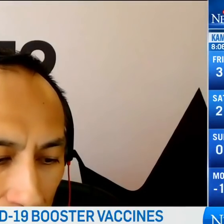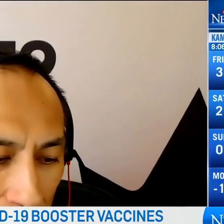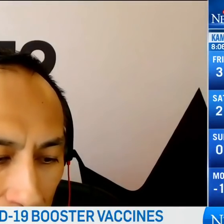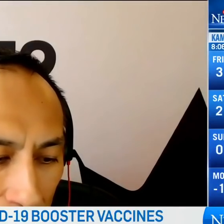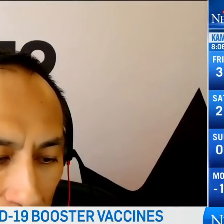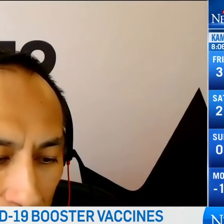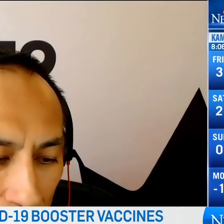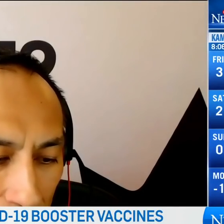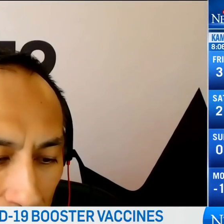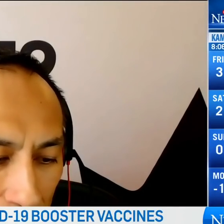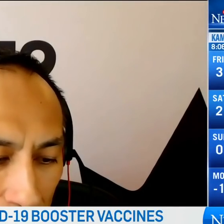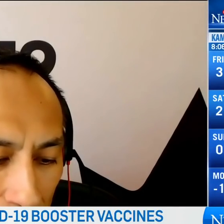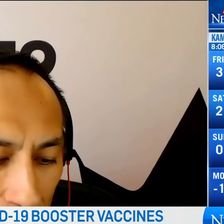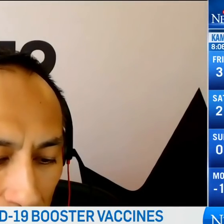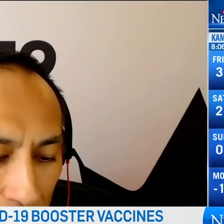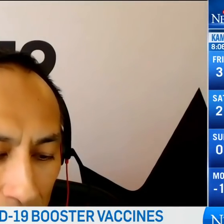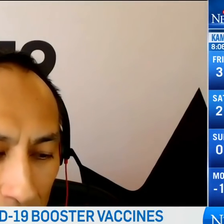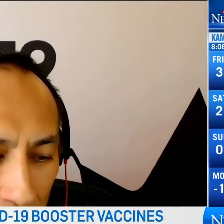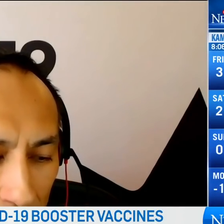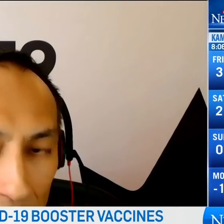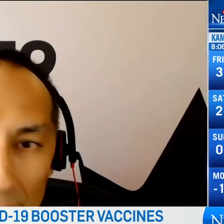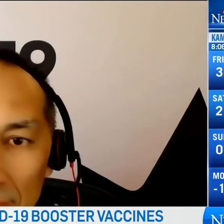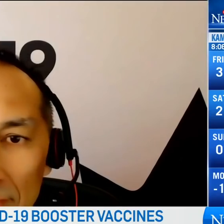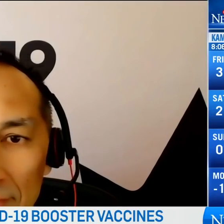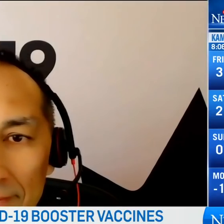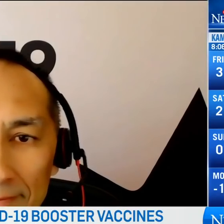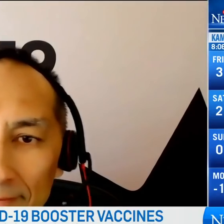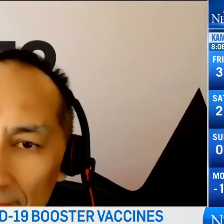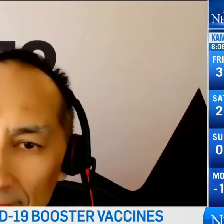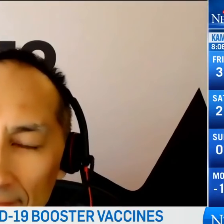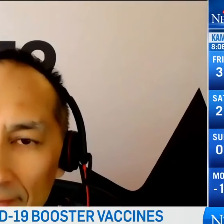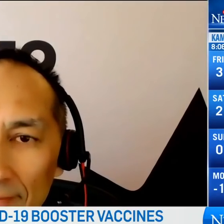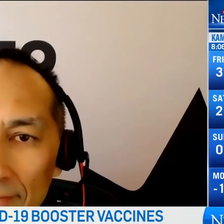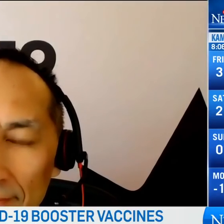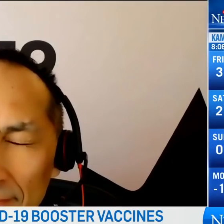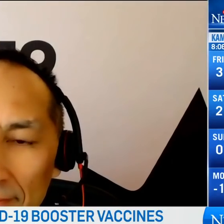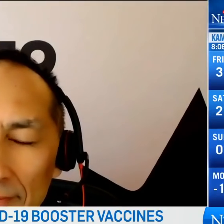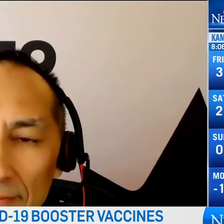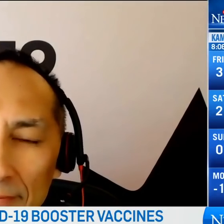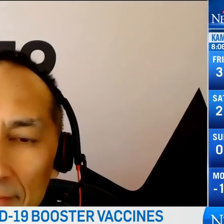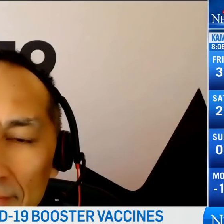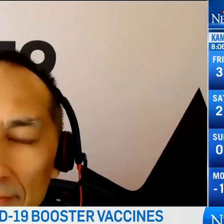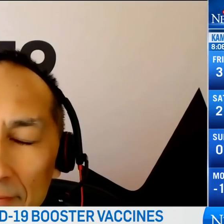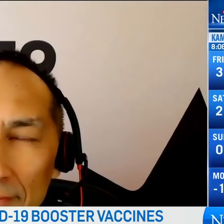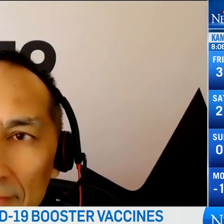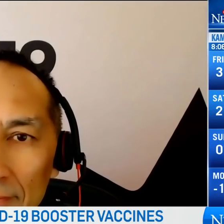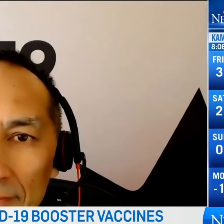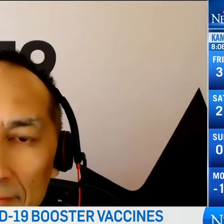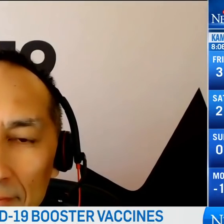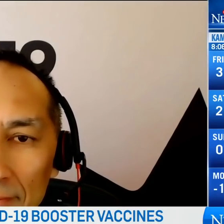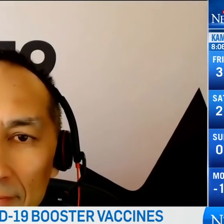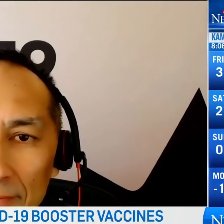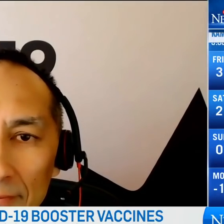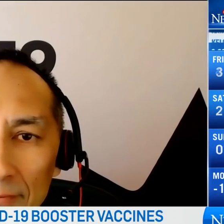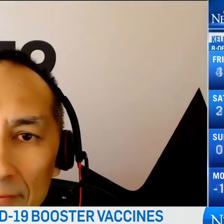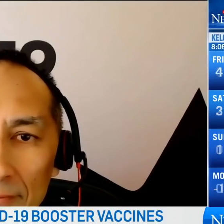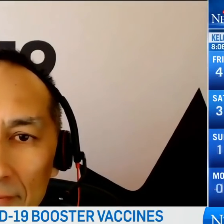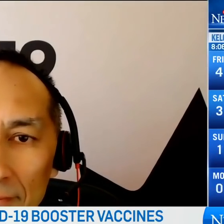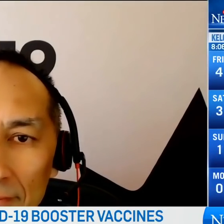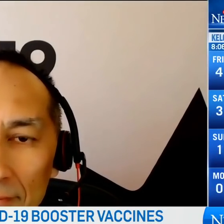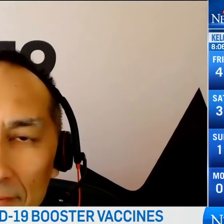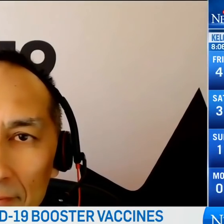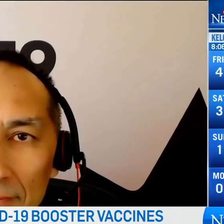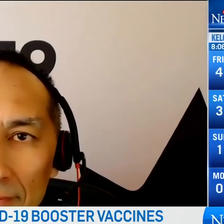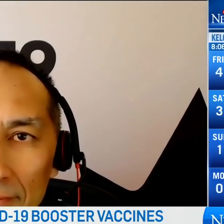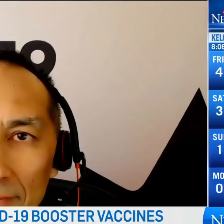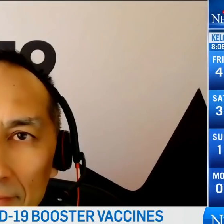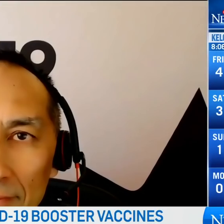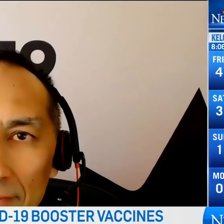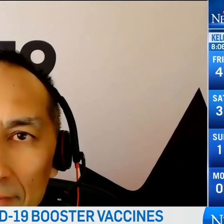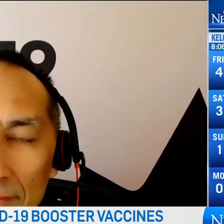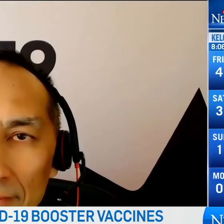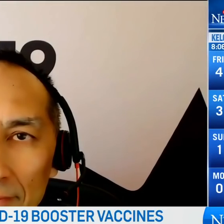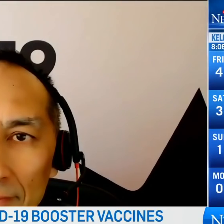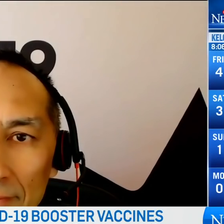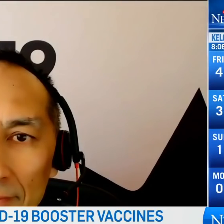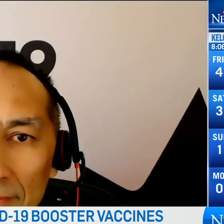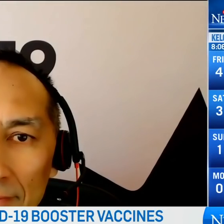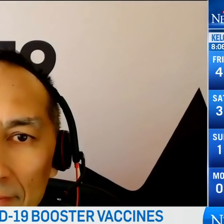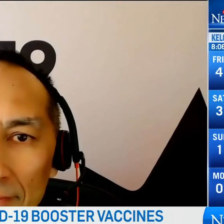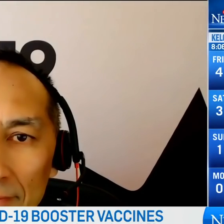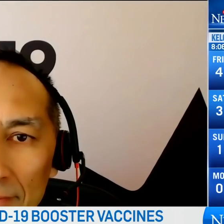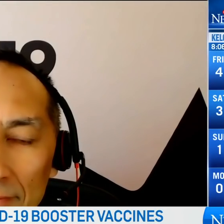LET'S TAKE A LISTEN IN.